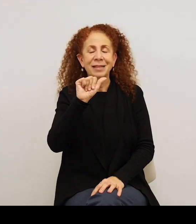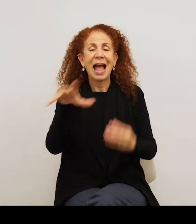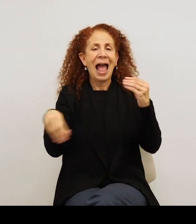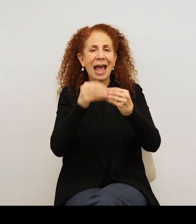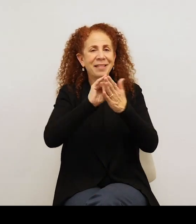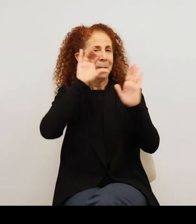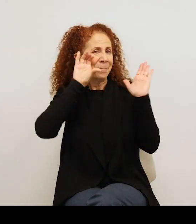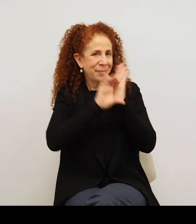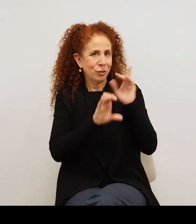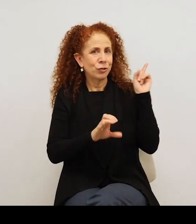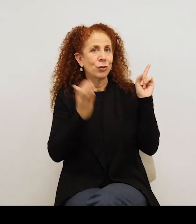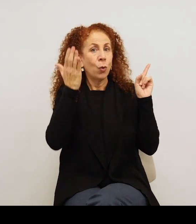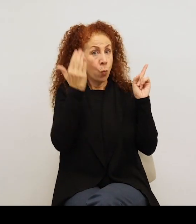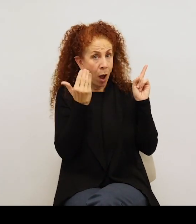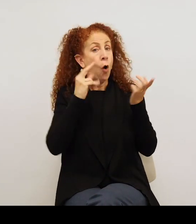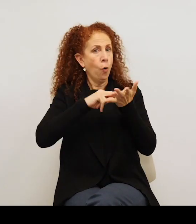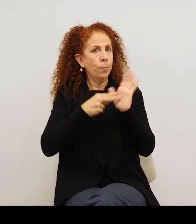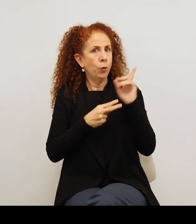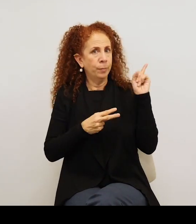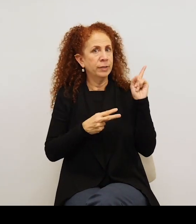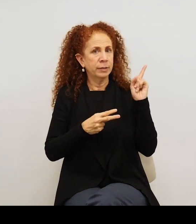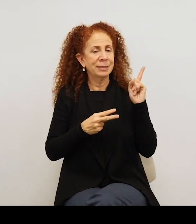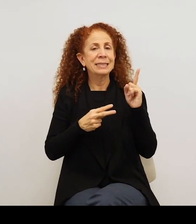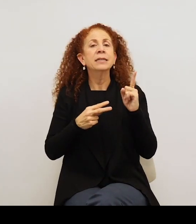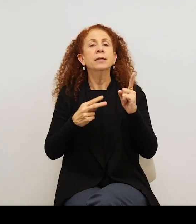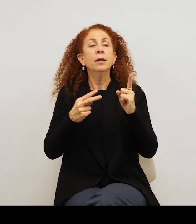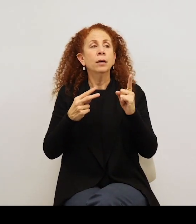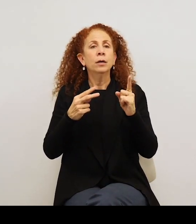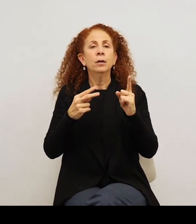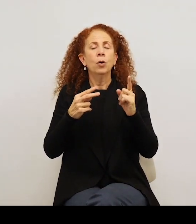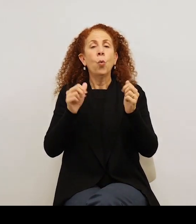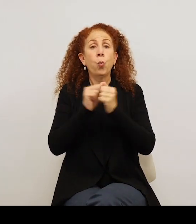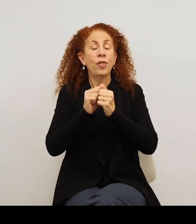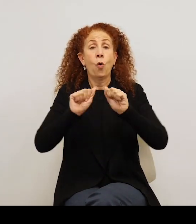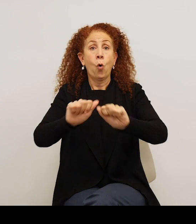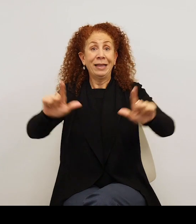and I included purposefully the image that makes it kind of hard to see the panda--